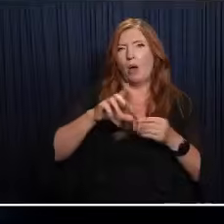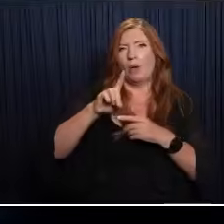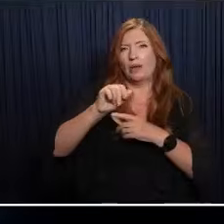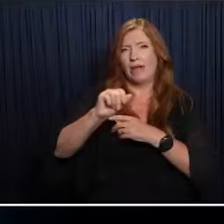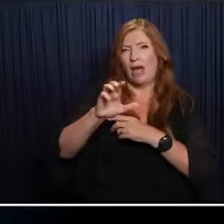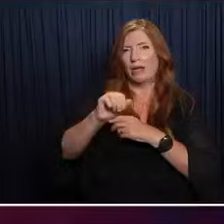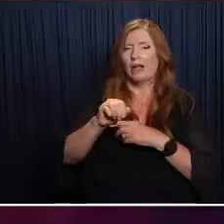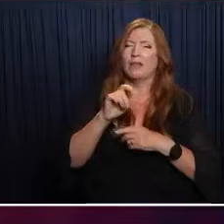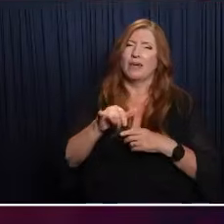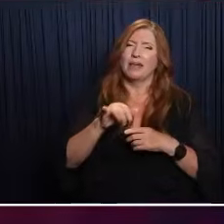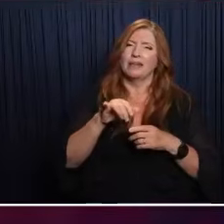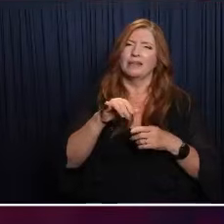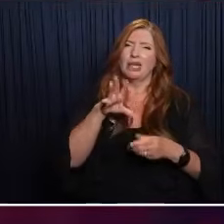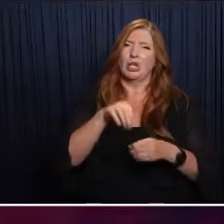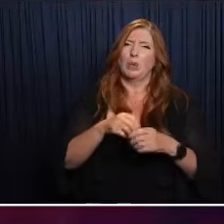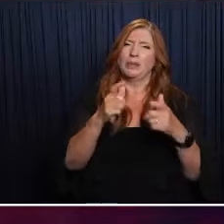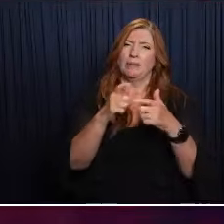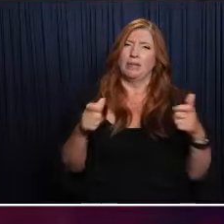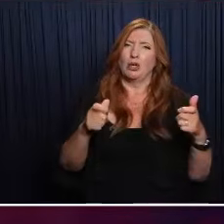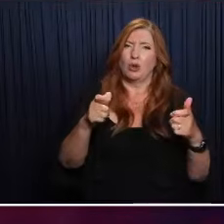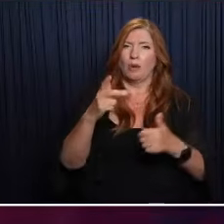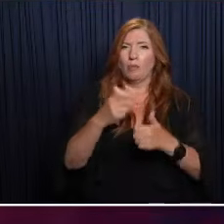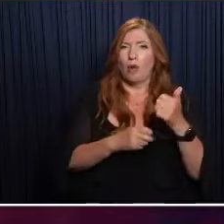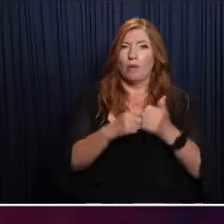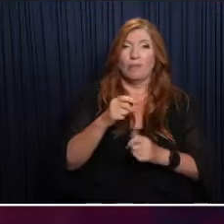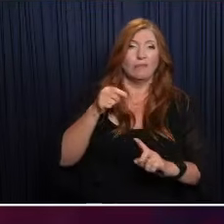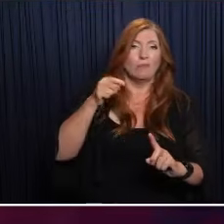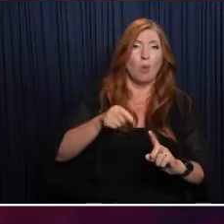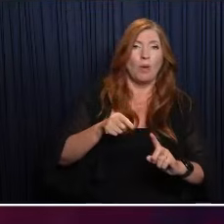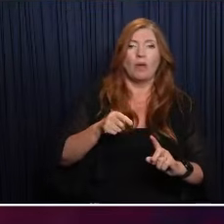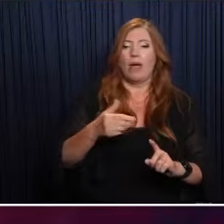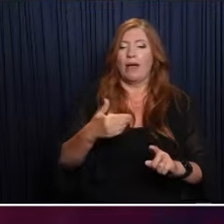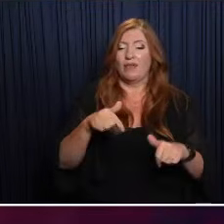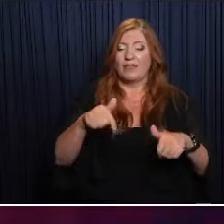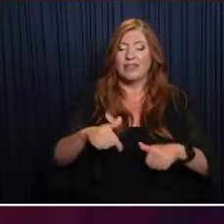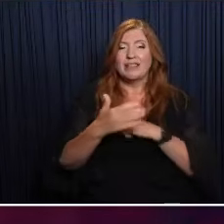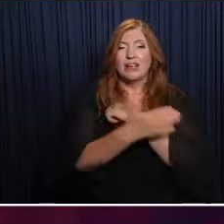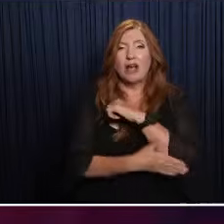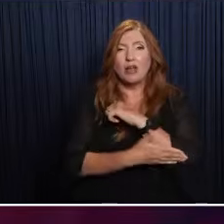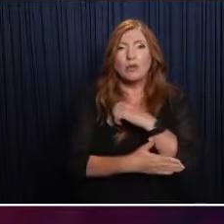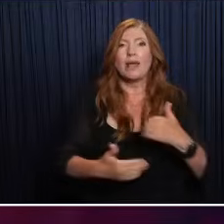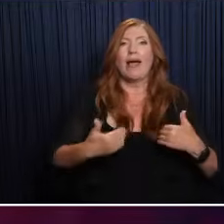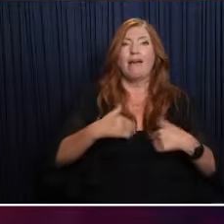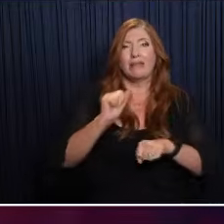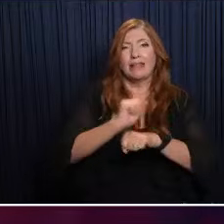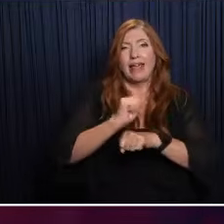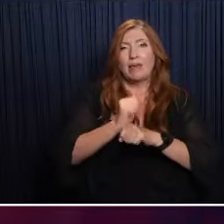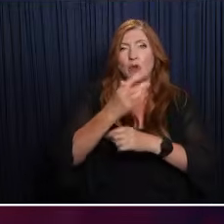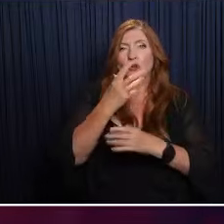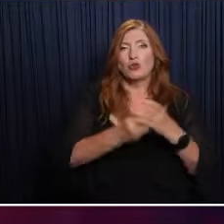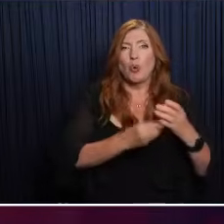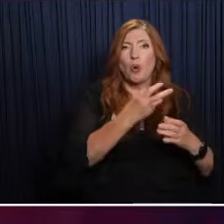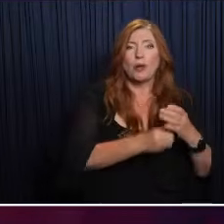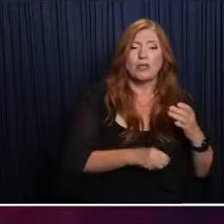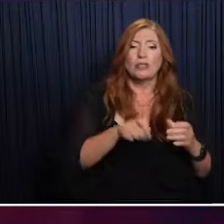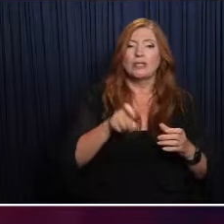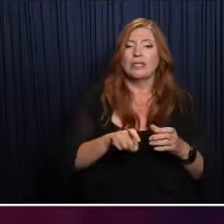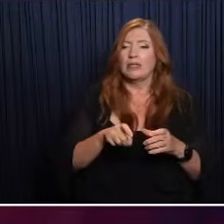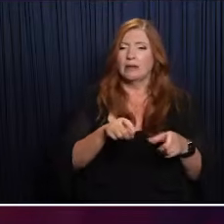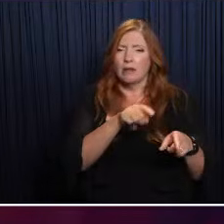AS I SAID EARLIER, PARTICULARLY THIS TOPIC ON DACA. IT IS PART OF A BIGGER PROBLEM.